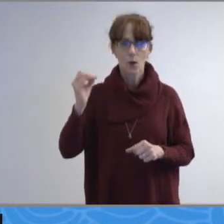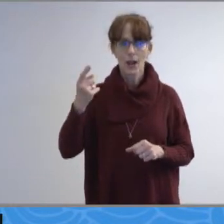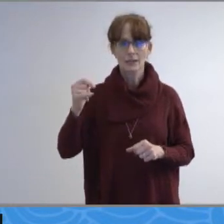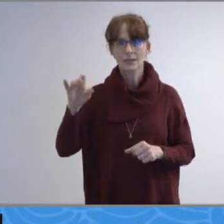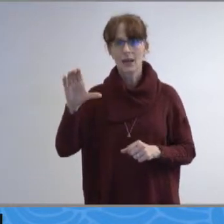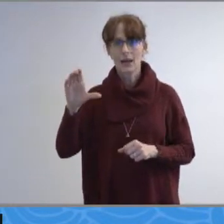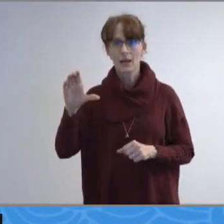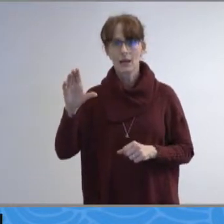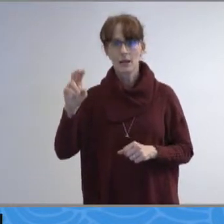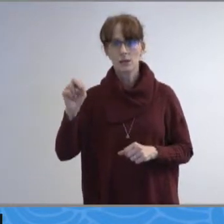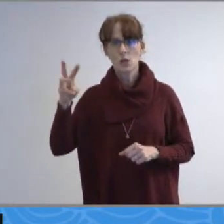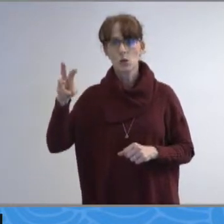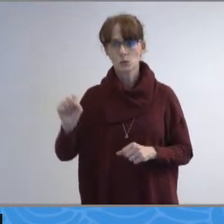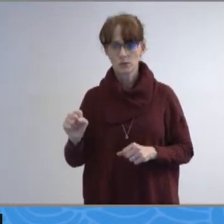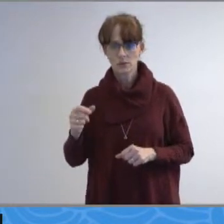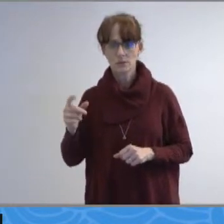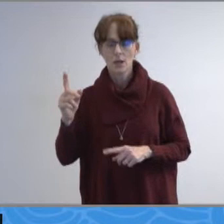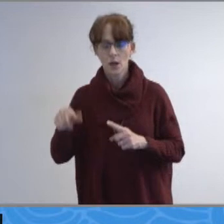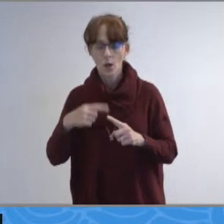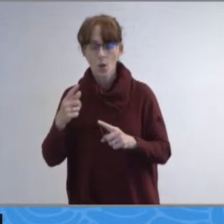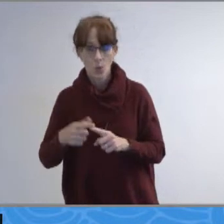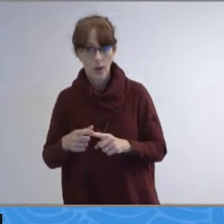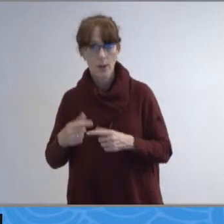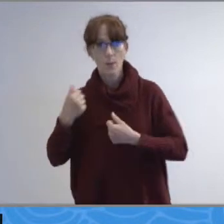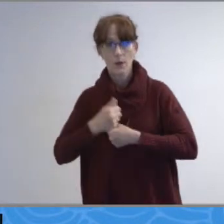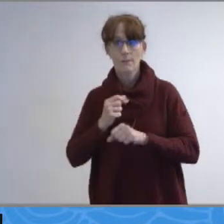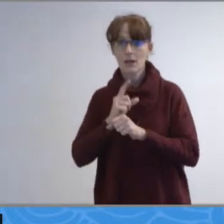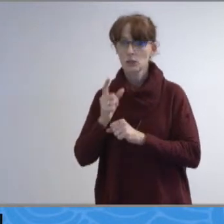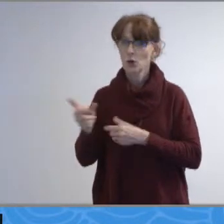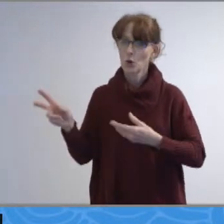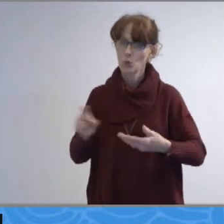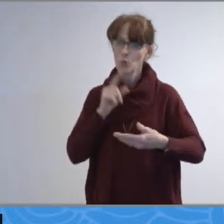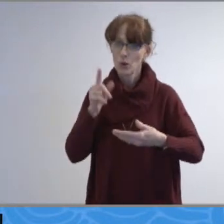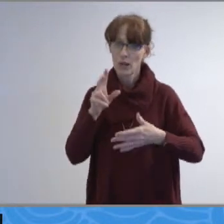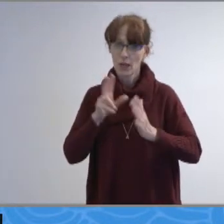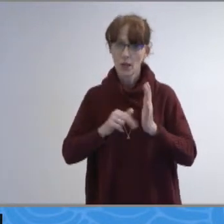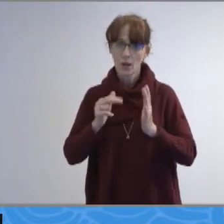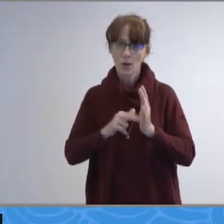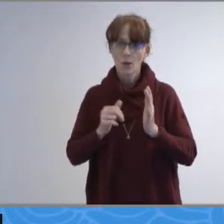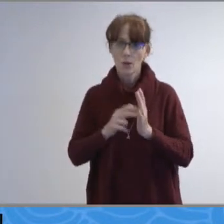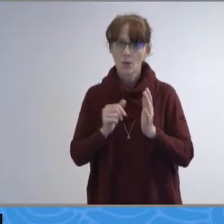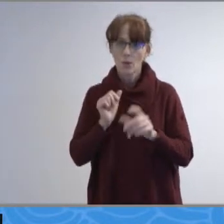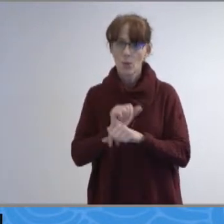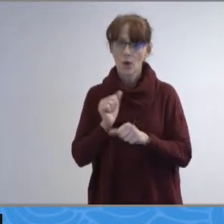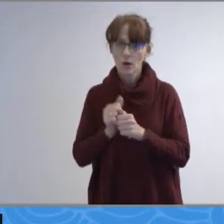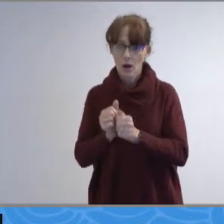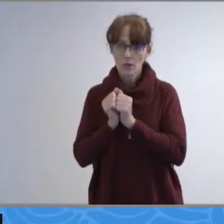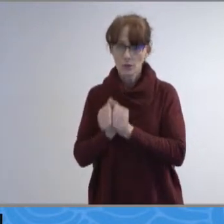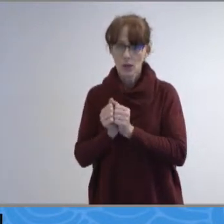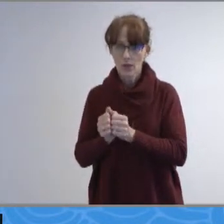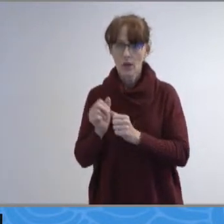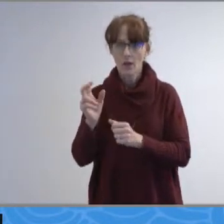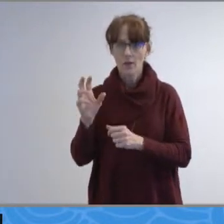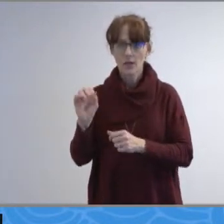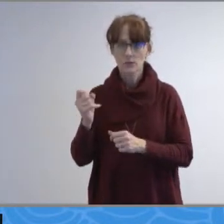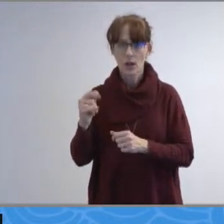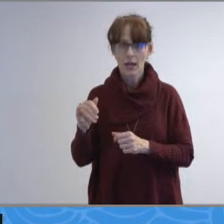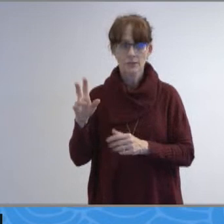So I told him when we're going to make sure we really work hard together on that Scholastic News, and I'm going to make sure I read